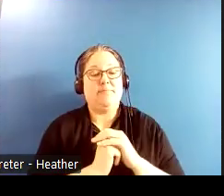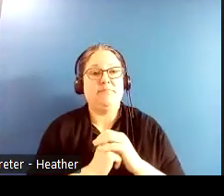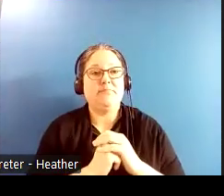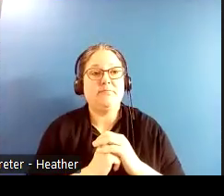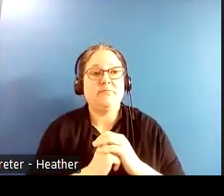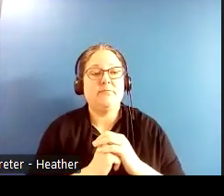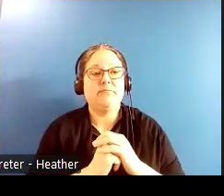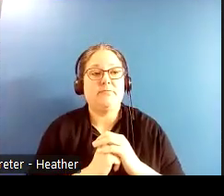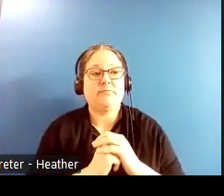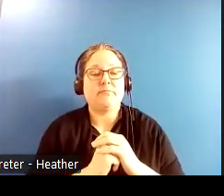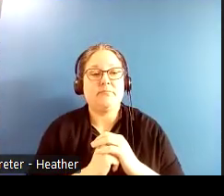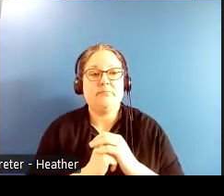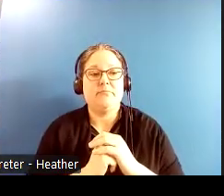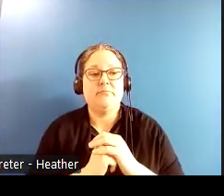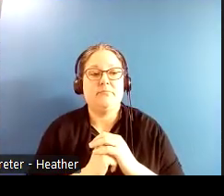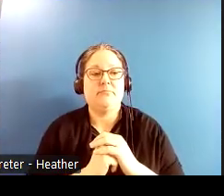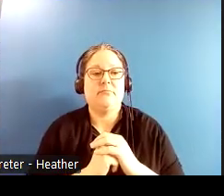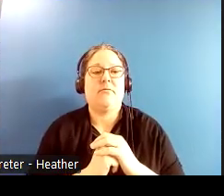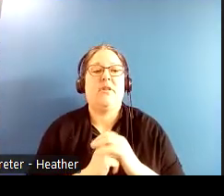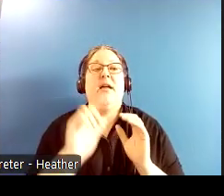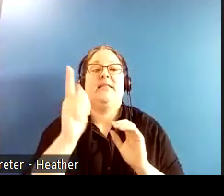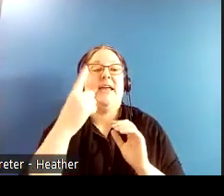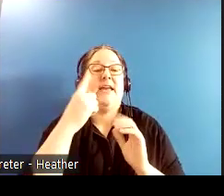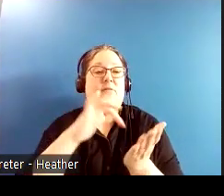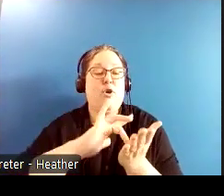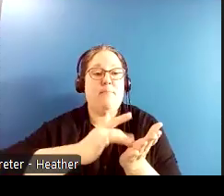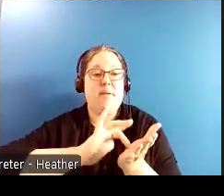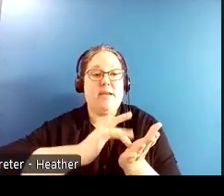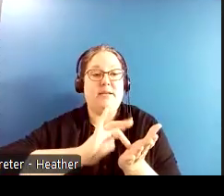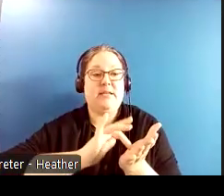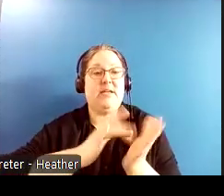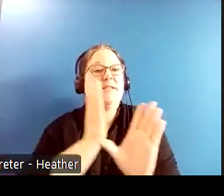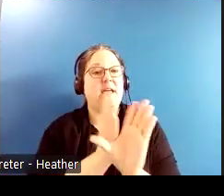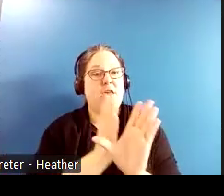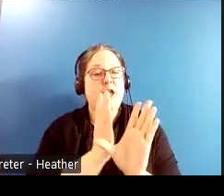One of the later developed branches of medicine. uh we historically wanted uh